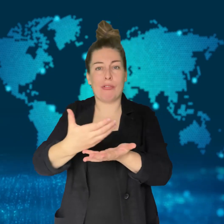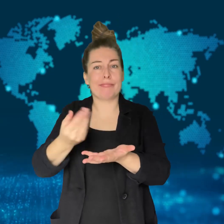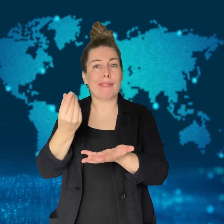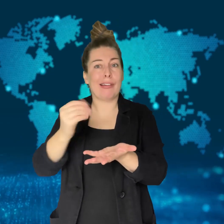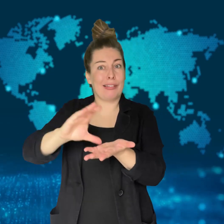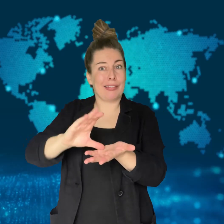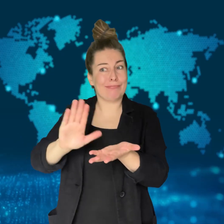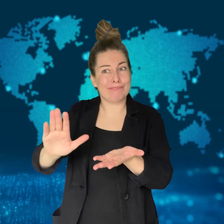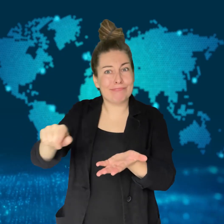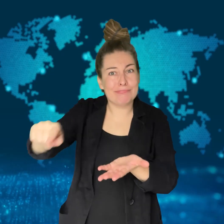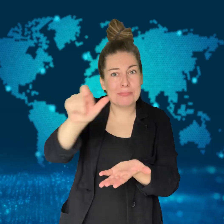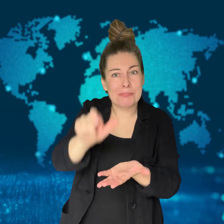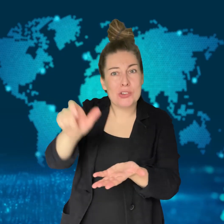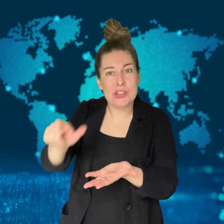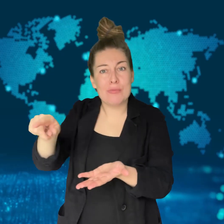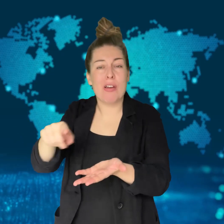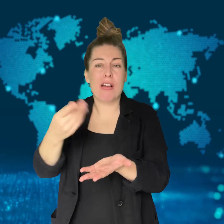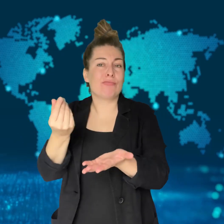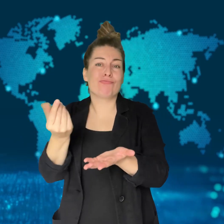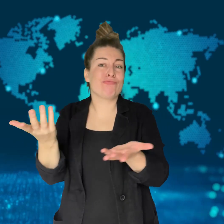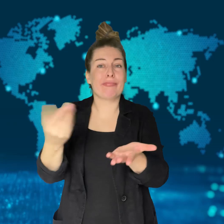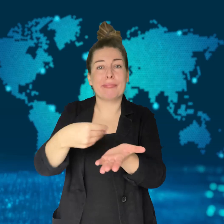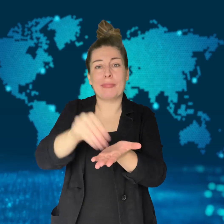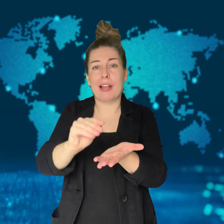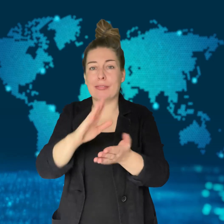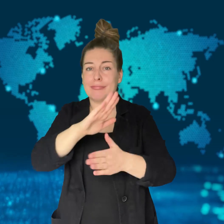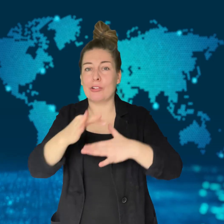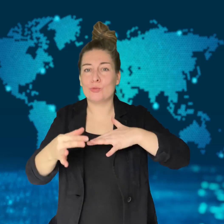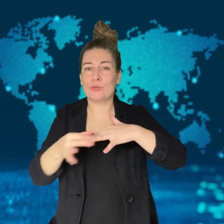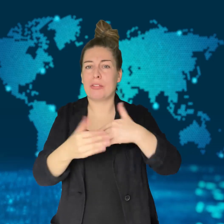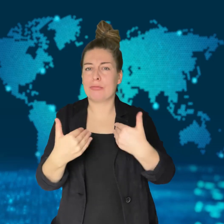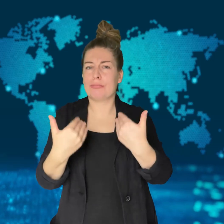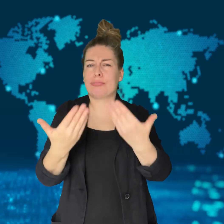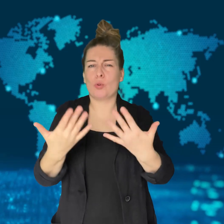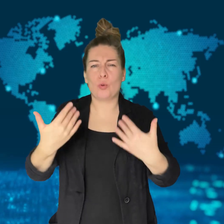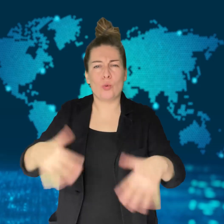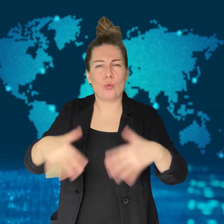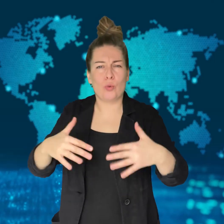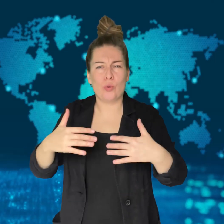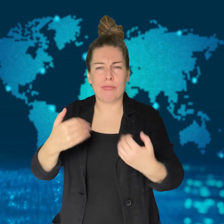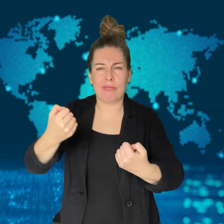The president's wife is even given an SUV